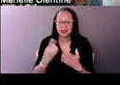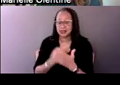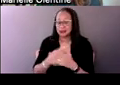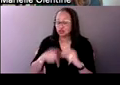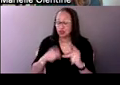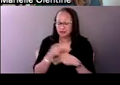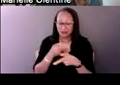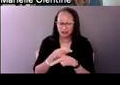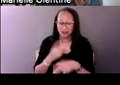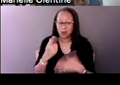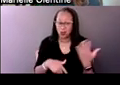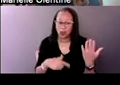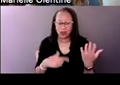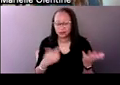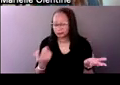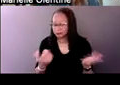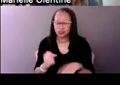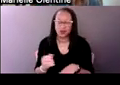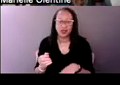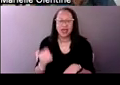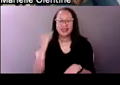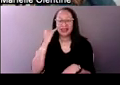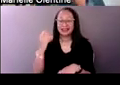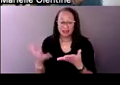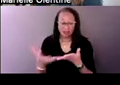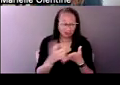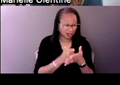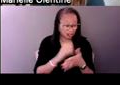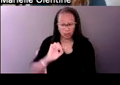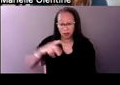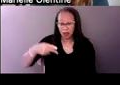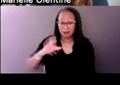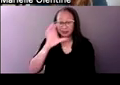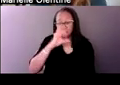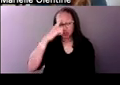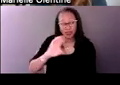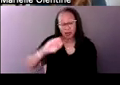So we kind of chose a lot of comps and cast our net really wide when we were first looking at which